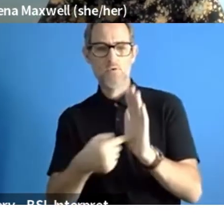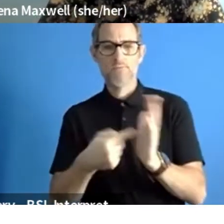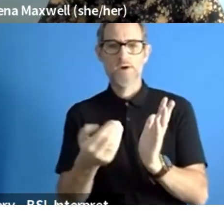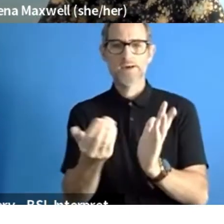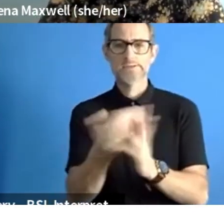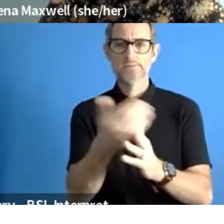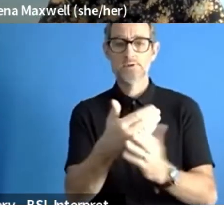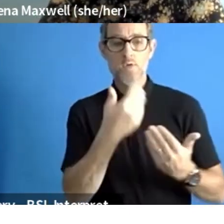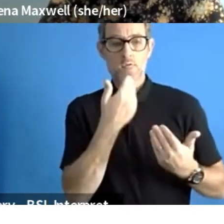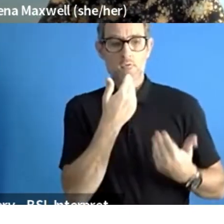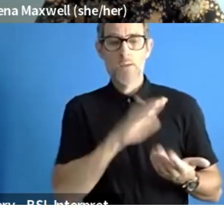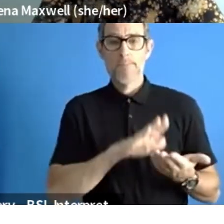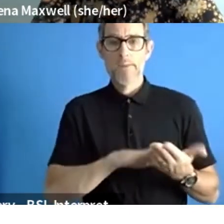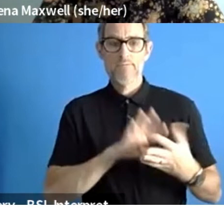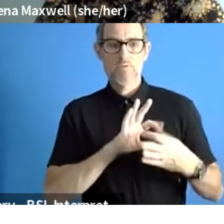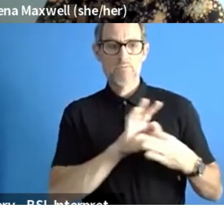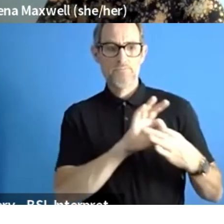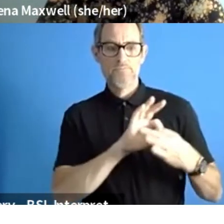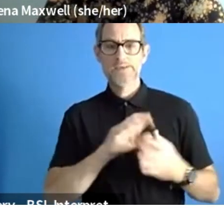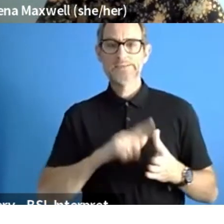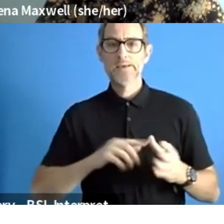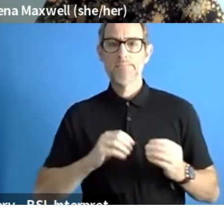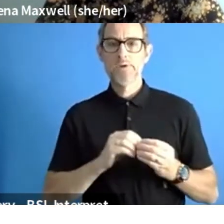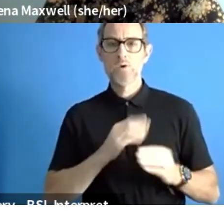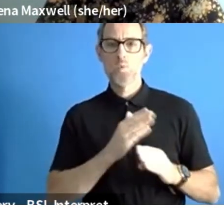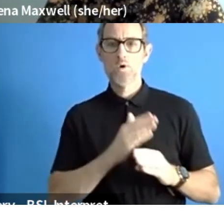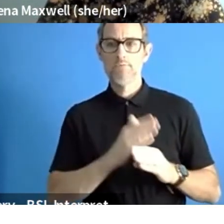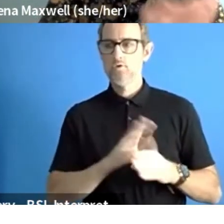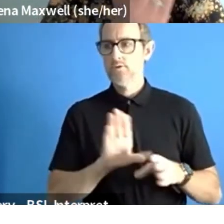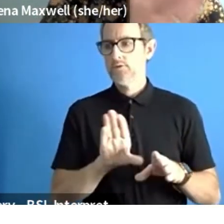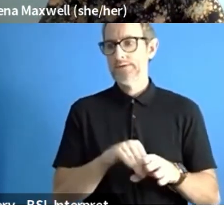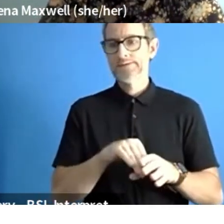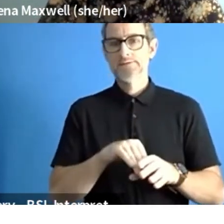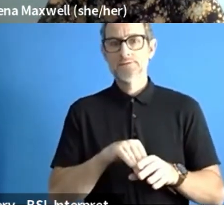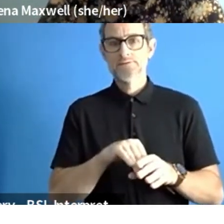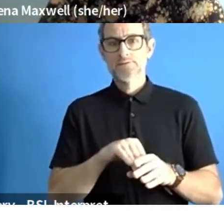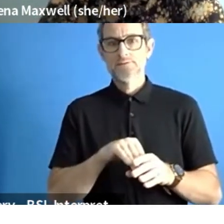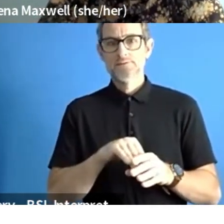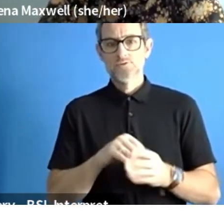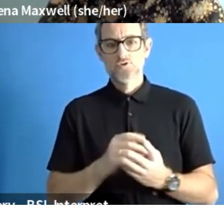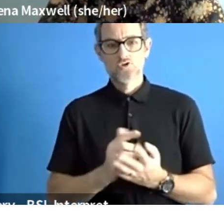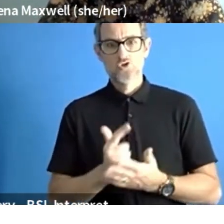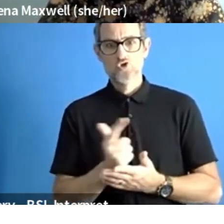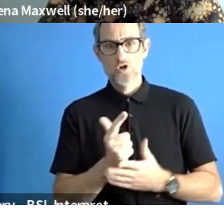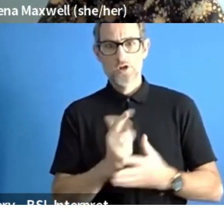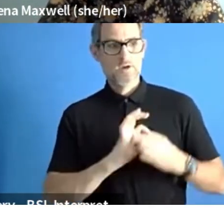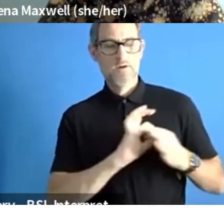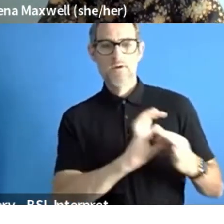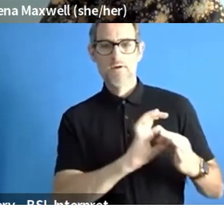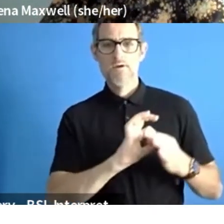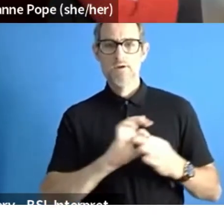to work with Citizens Advice and be part of this journey with you.